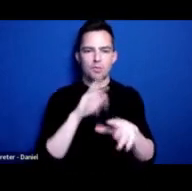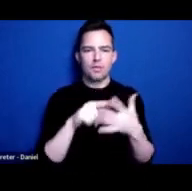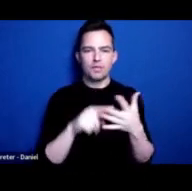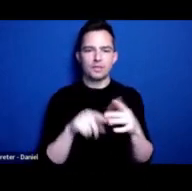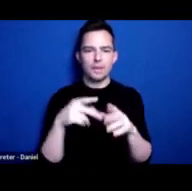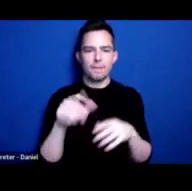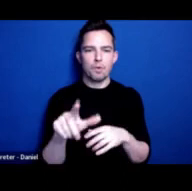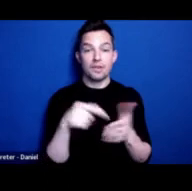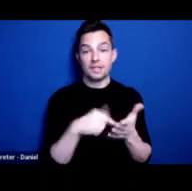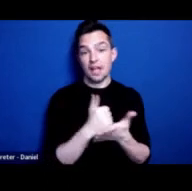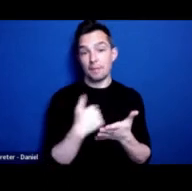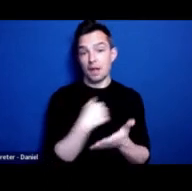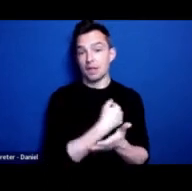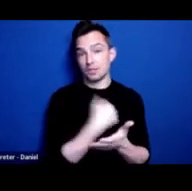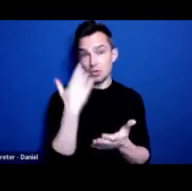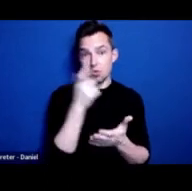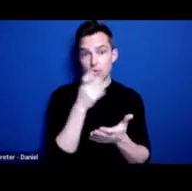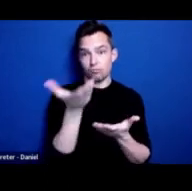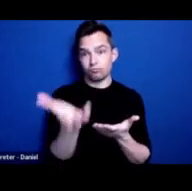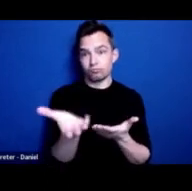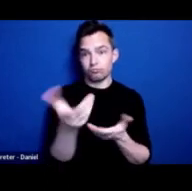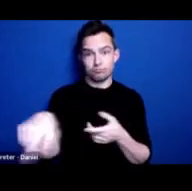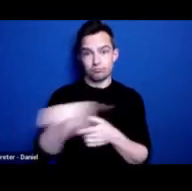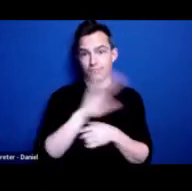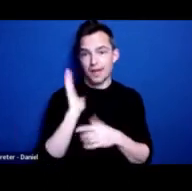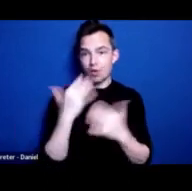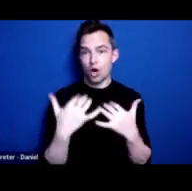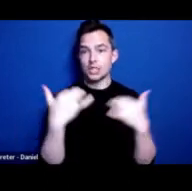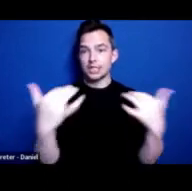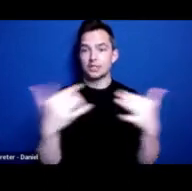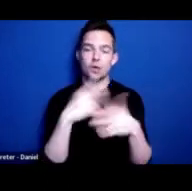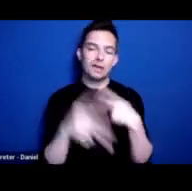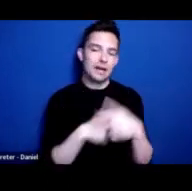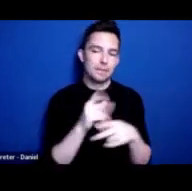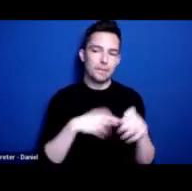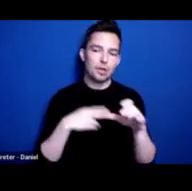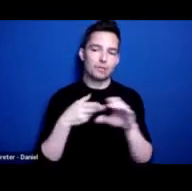is helpful for us to know who our audiences are, in what types of people are interested in, in the event